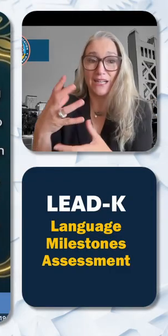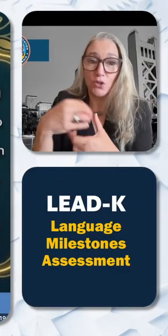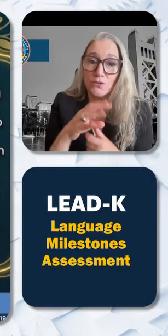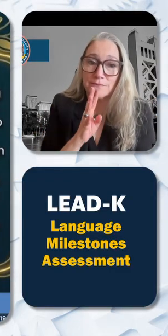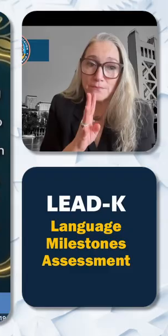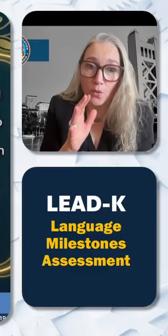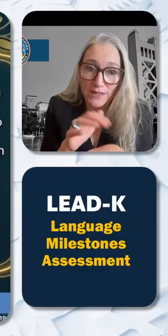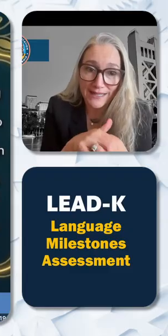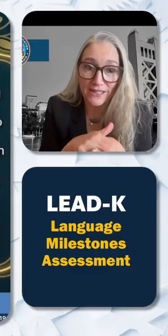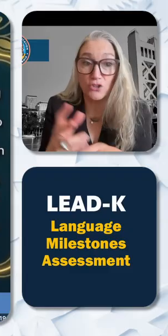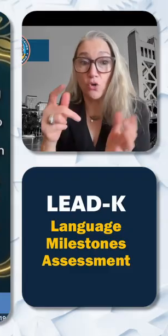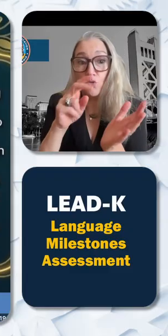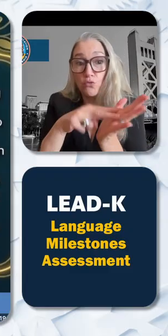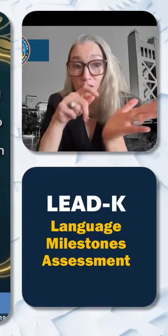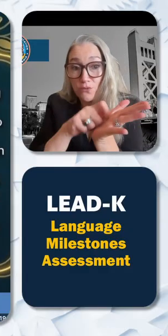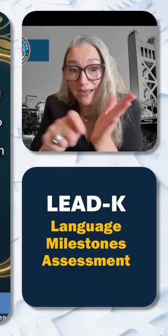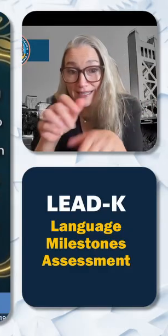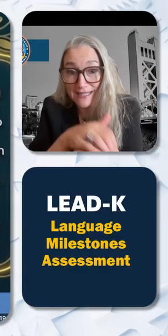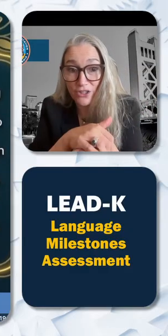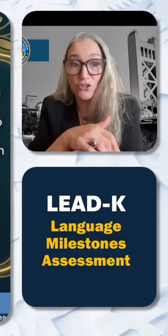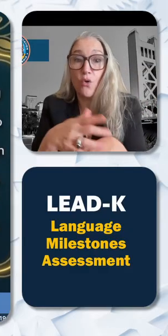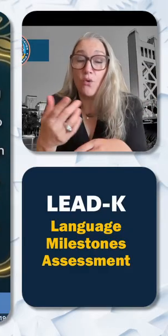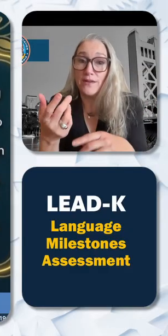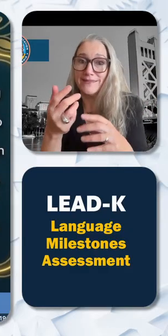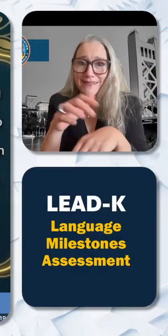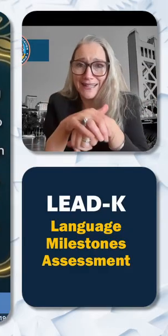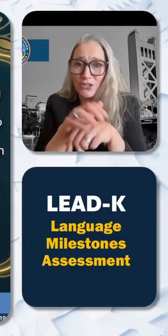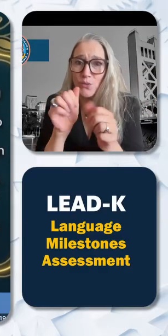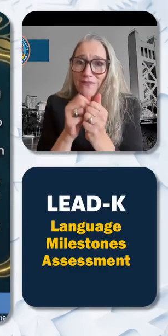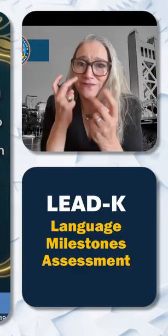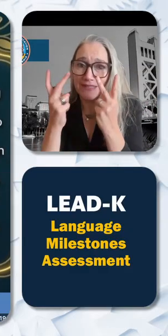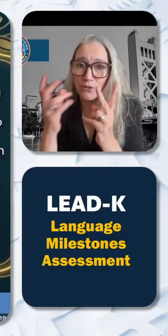When it comes to the English portion, this would include spoken English,